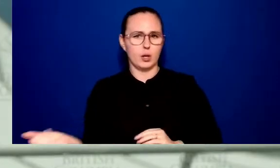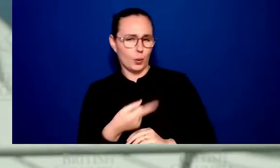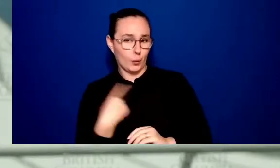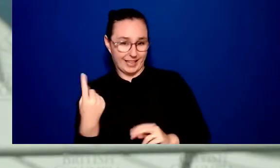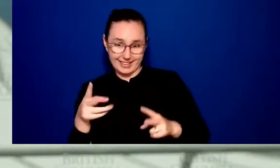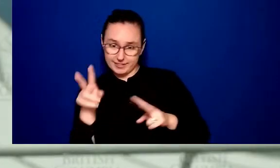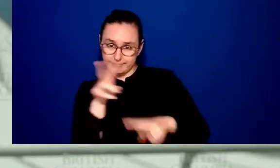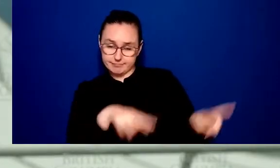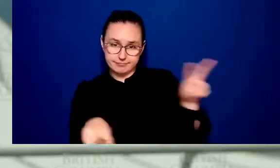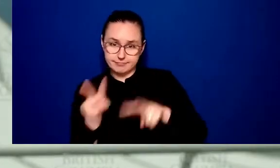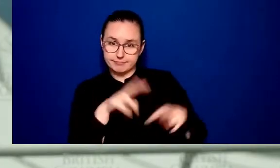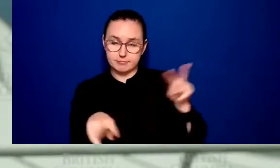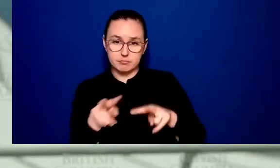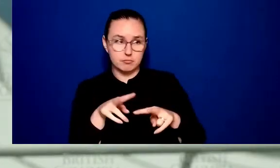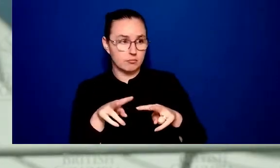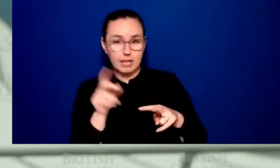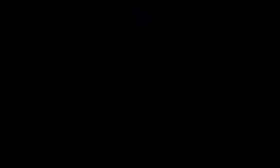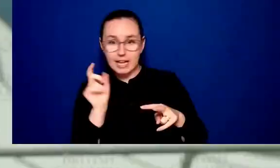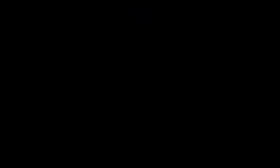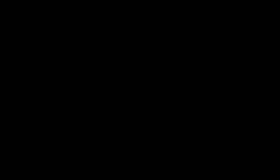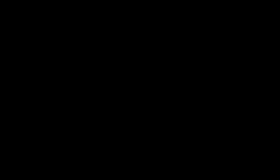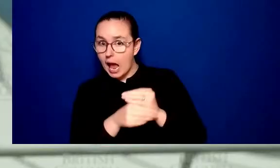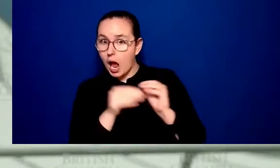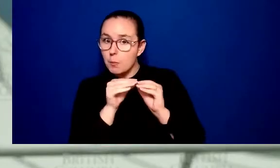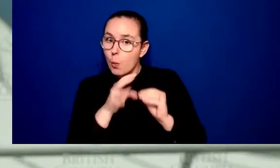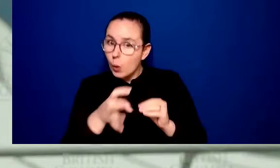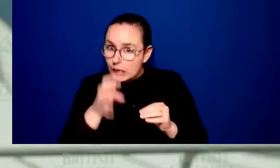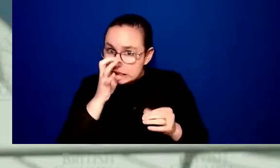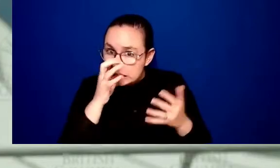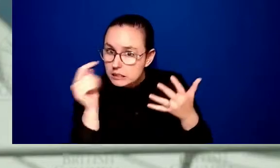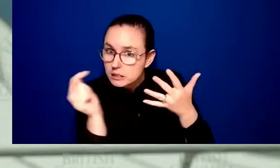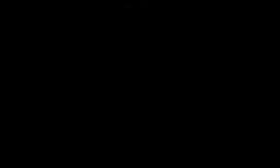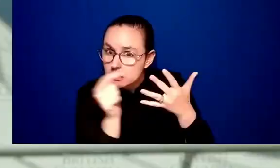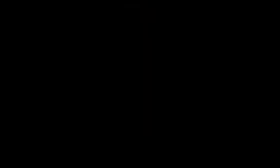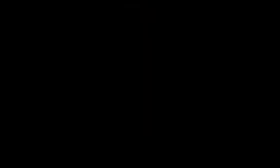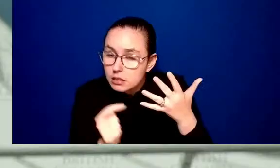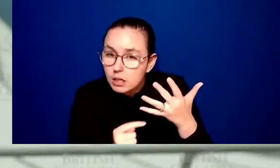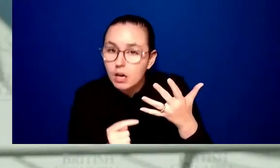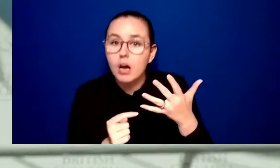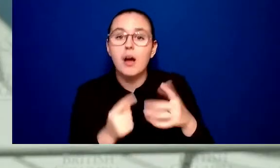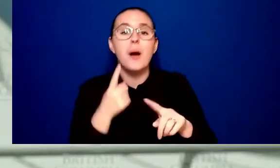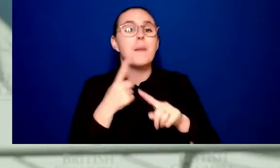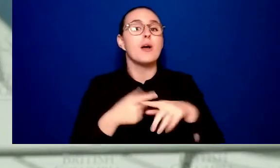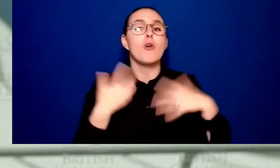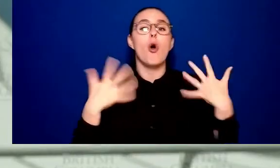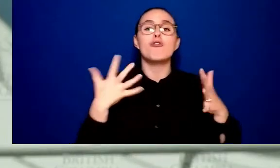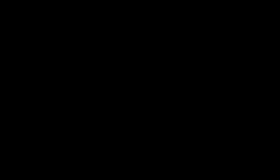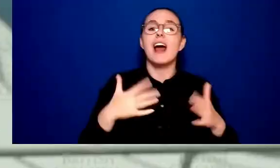of the layers of protection we have available. That means washing your hands regularly